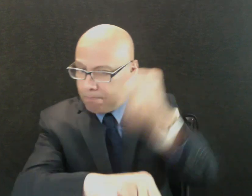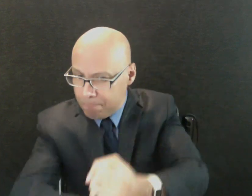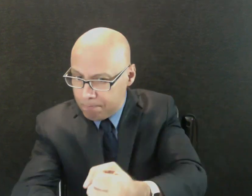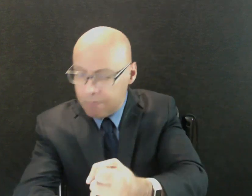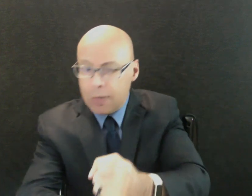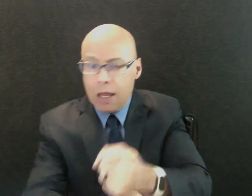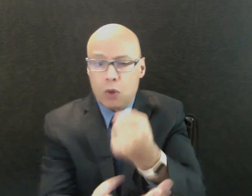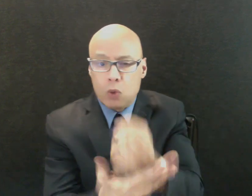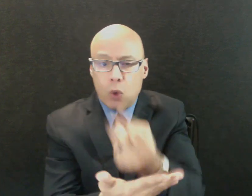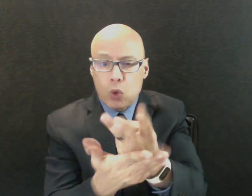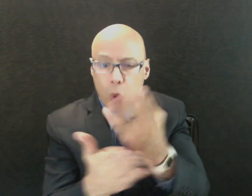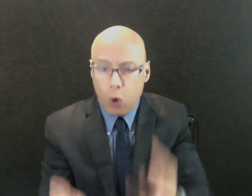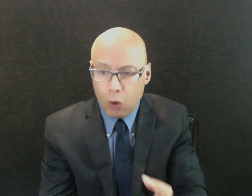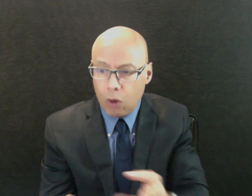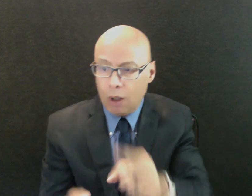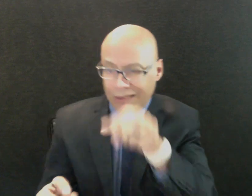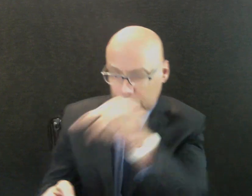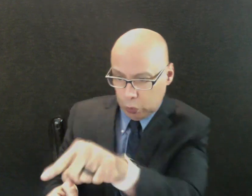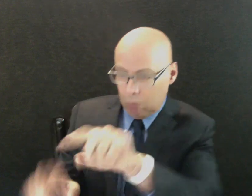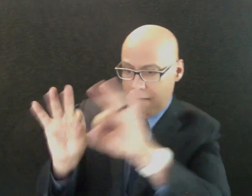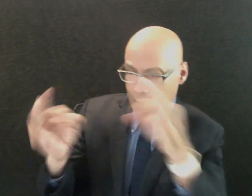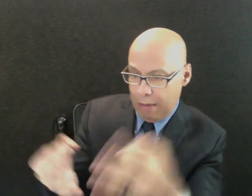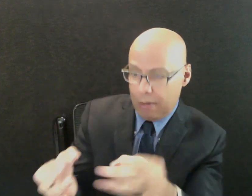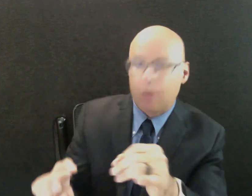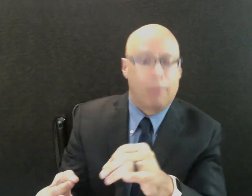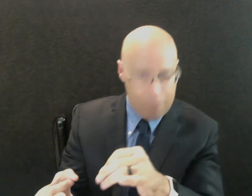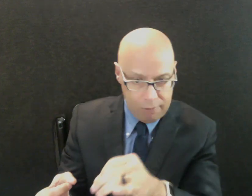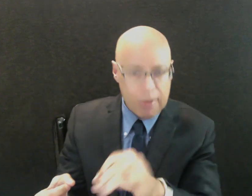families receiving CWS if at least one